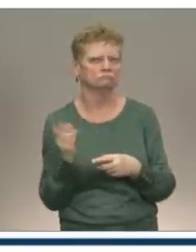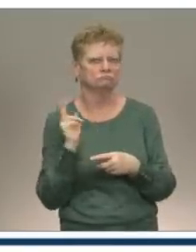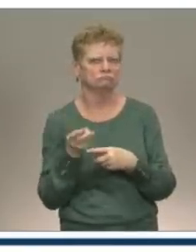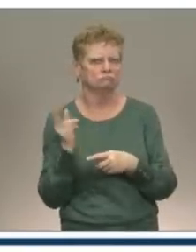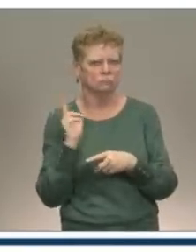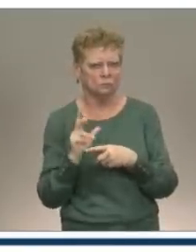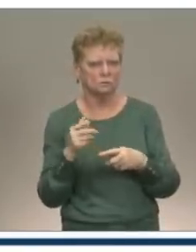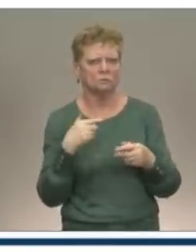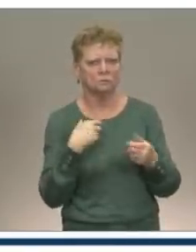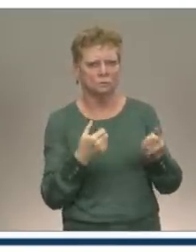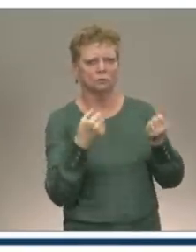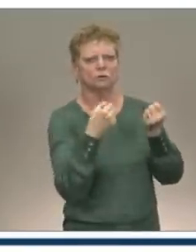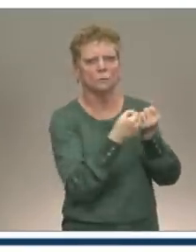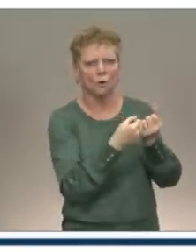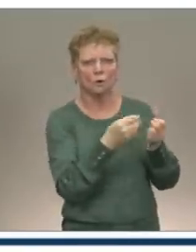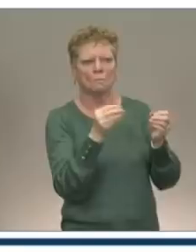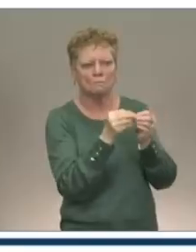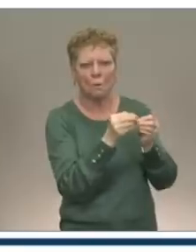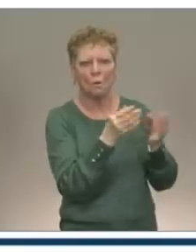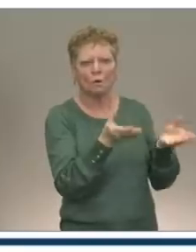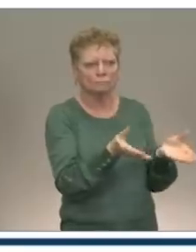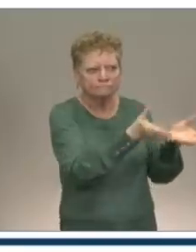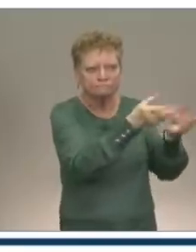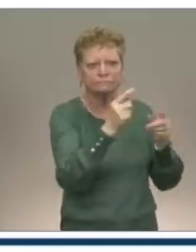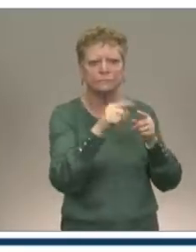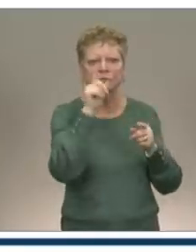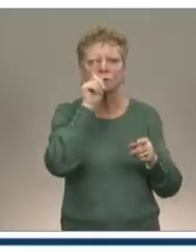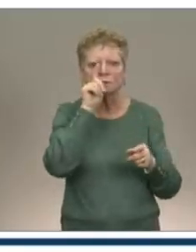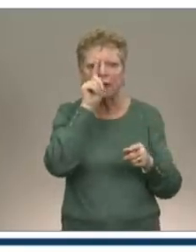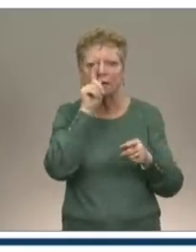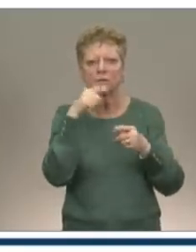increased opportunity both for testing and vaccination with our mobile vans